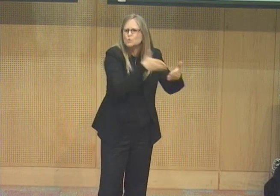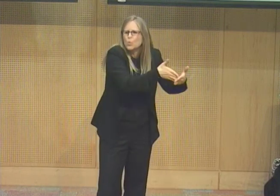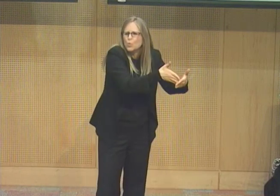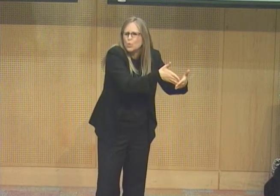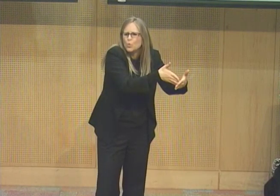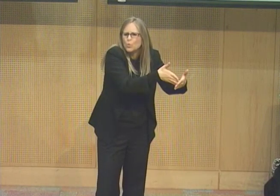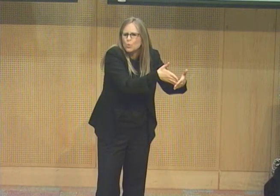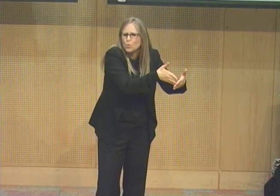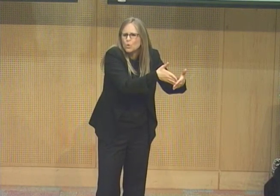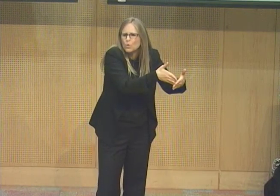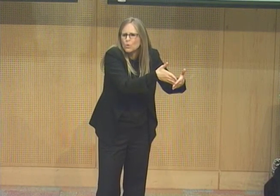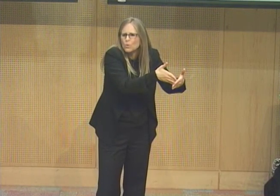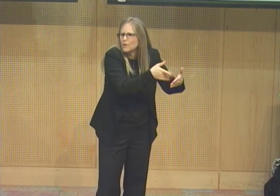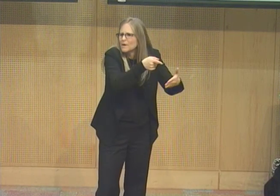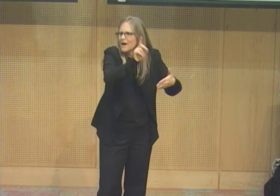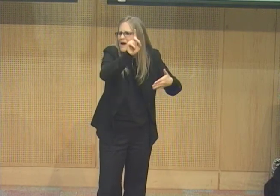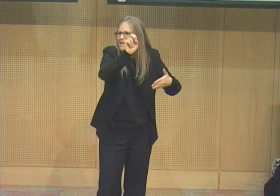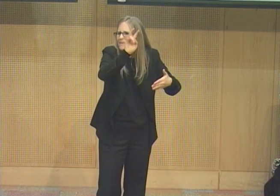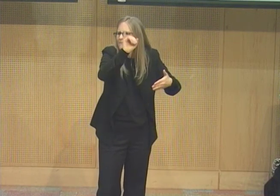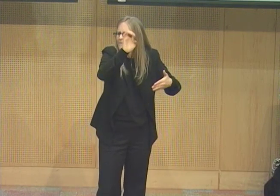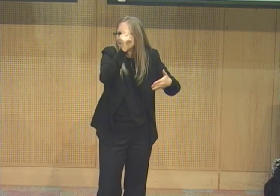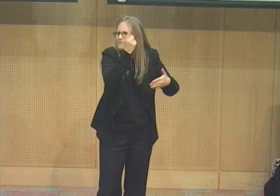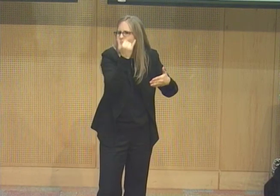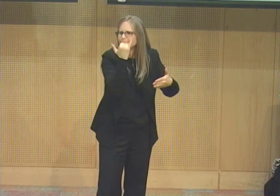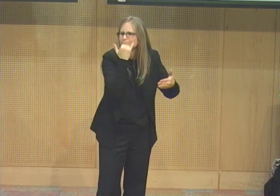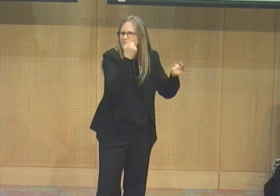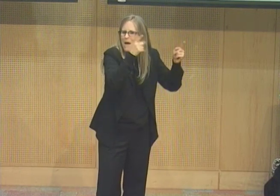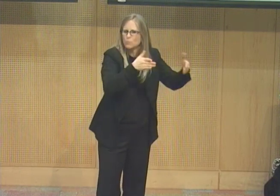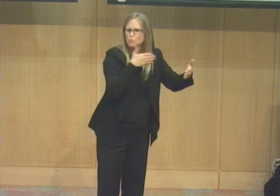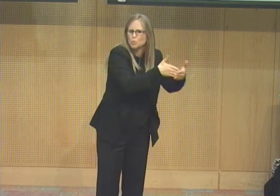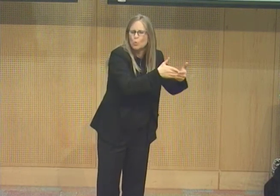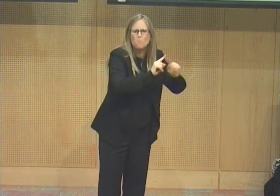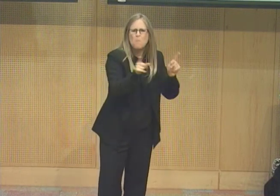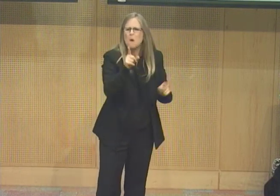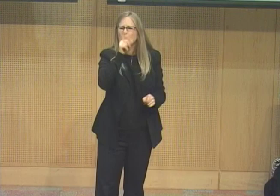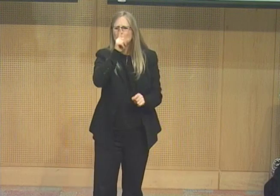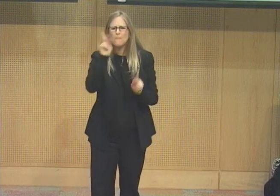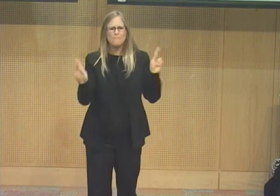because something happened with a device, something went wrong, and it wasn't talking about people.